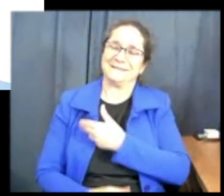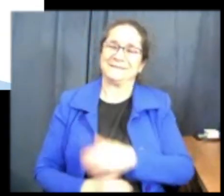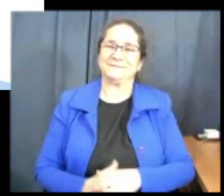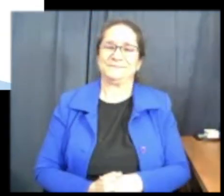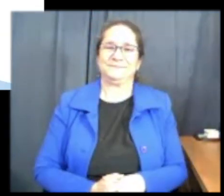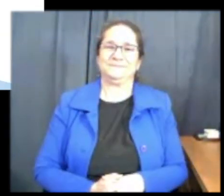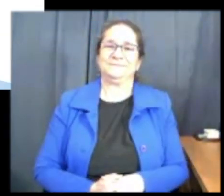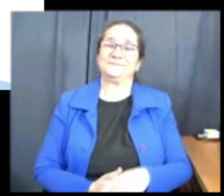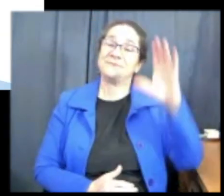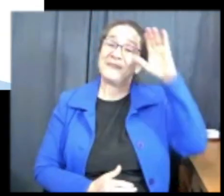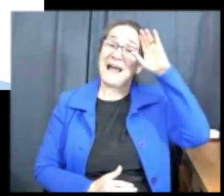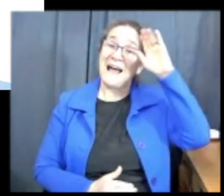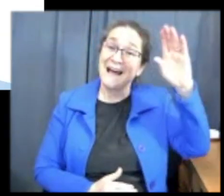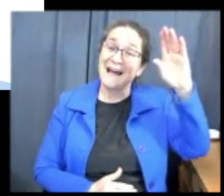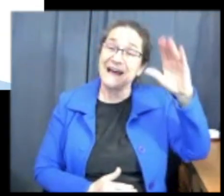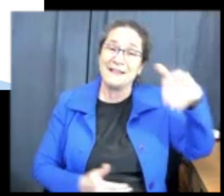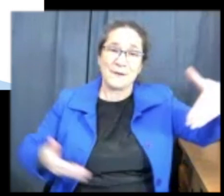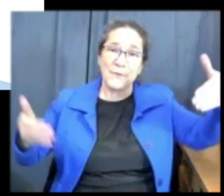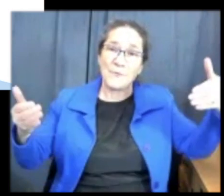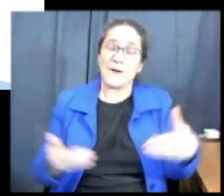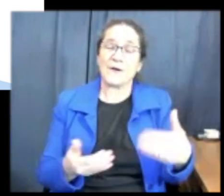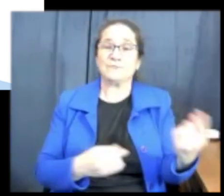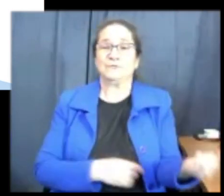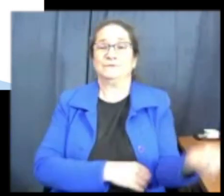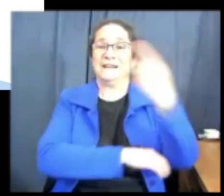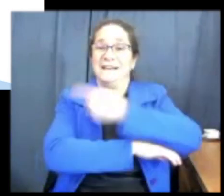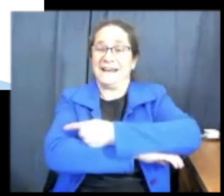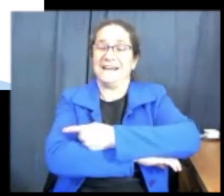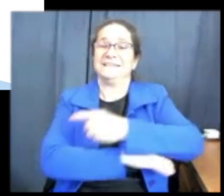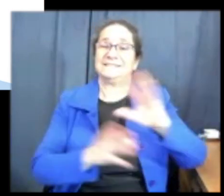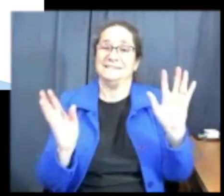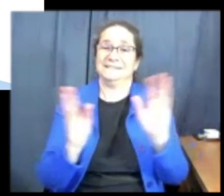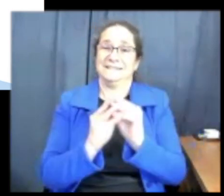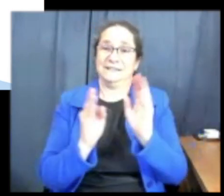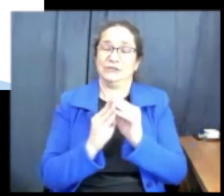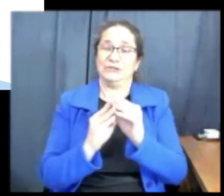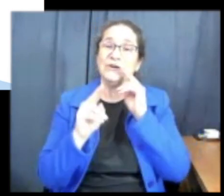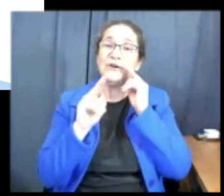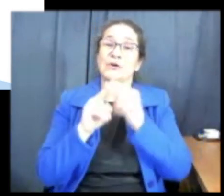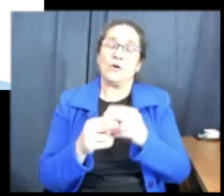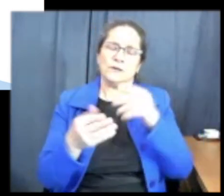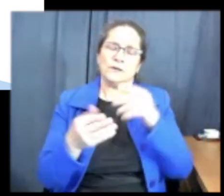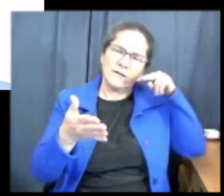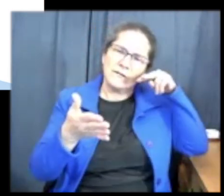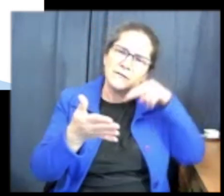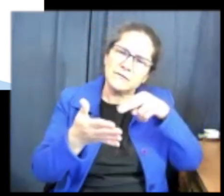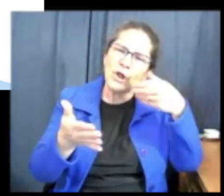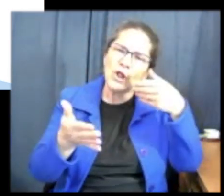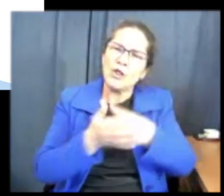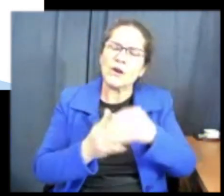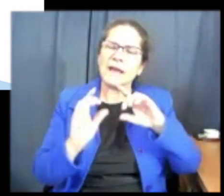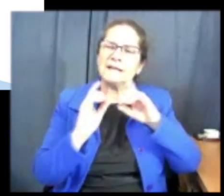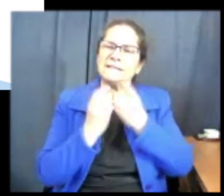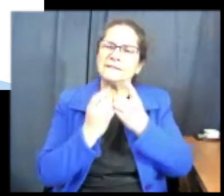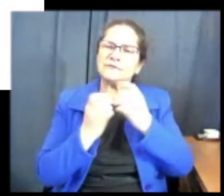entitled A Closer Look at District Special Education Profiles reflecting on the data to Drive District decisions.